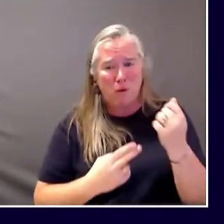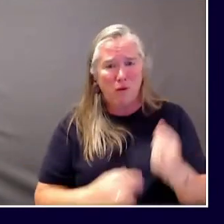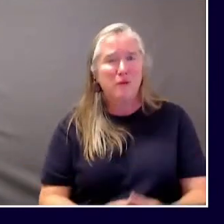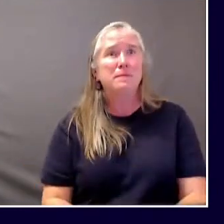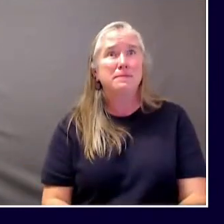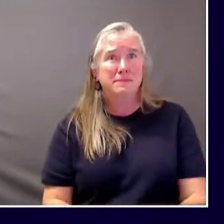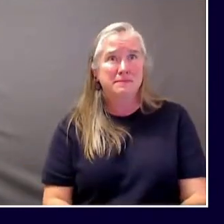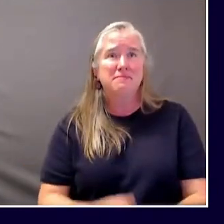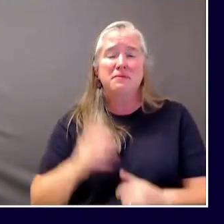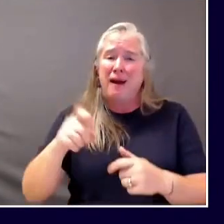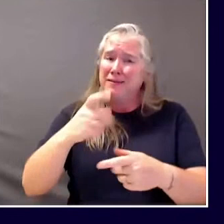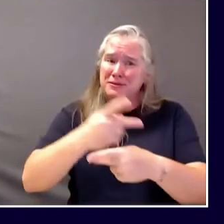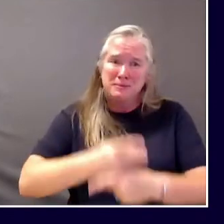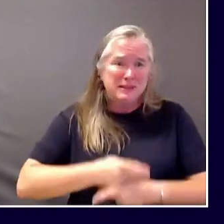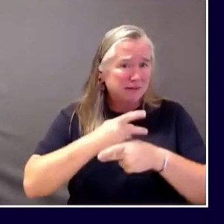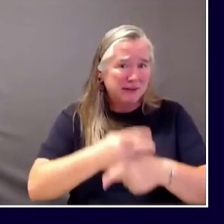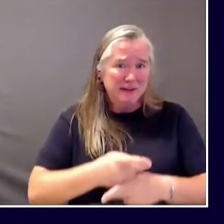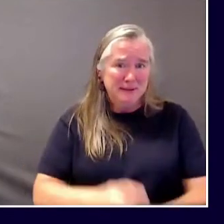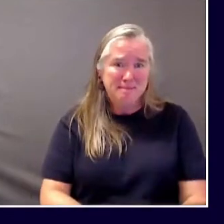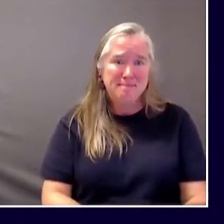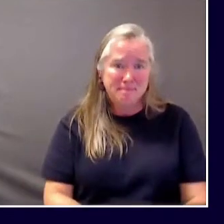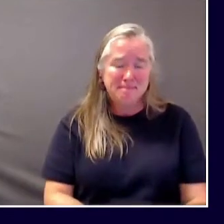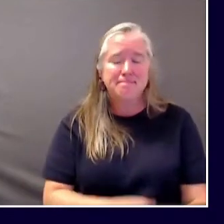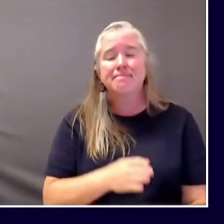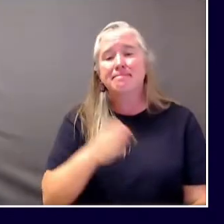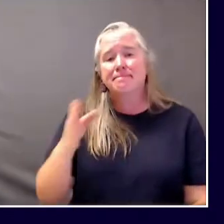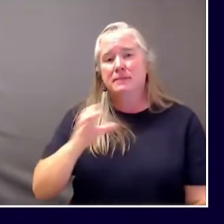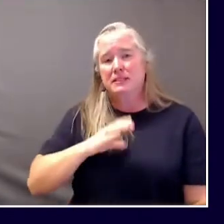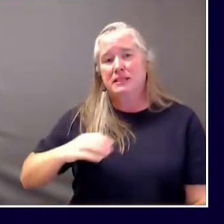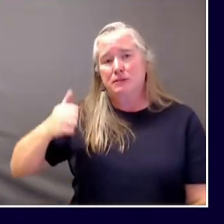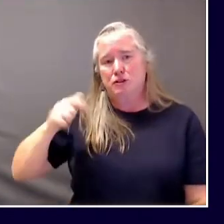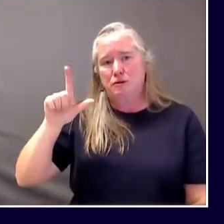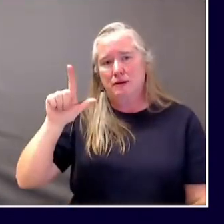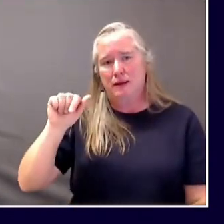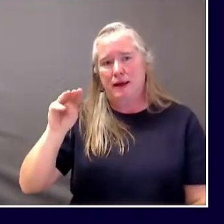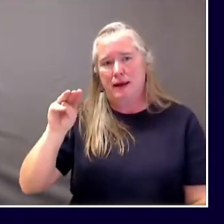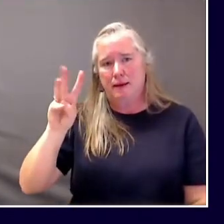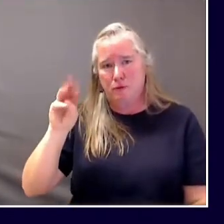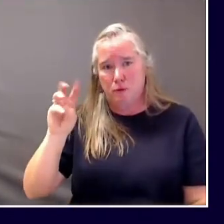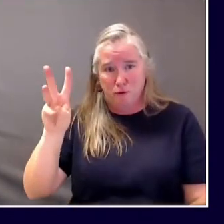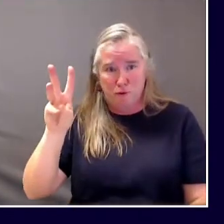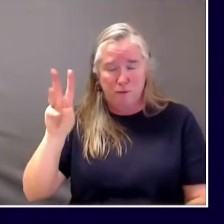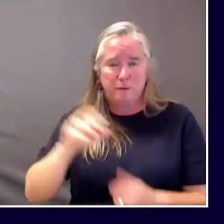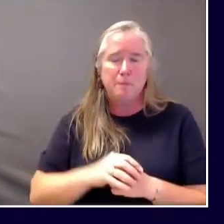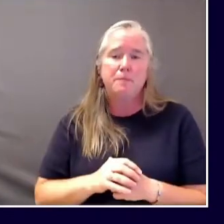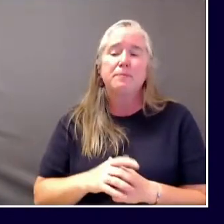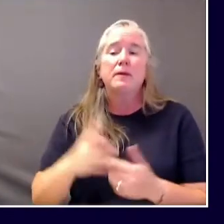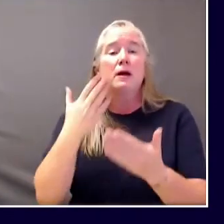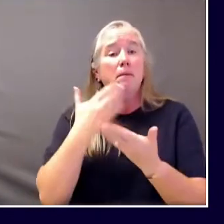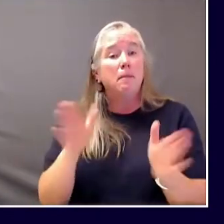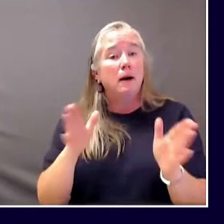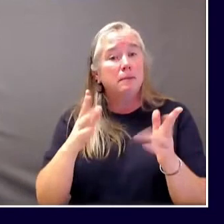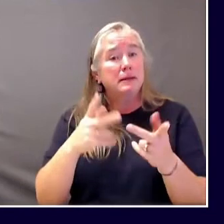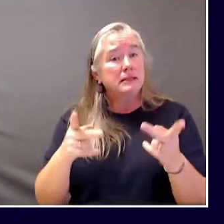one other note that given the gable governor mills said about